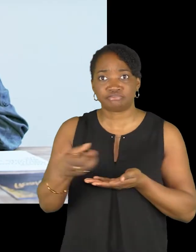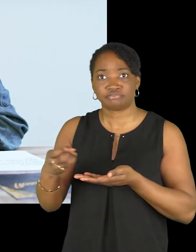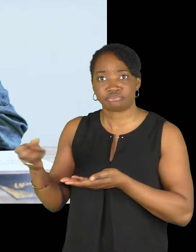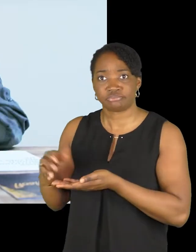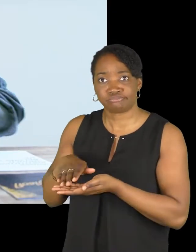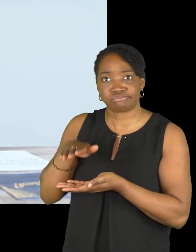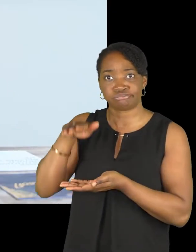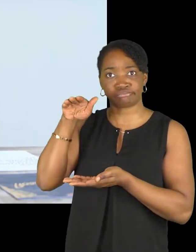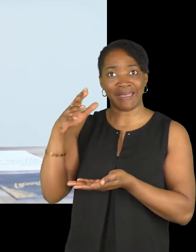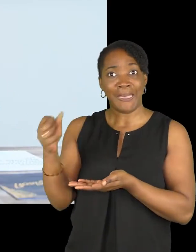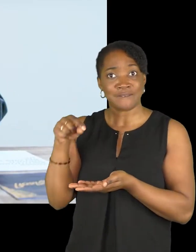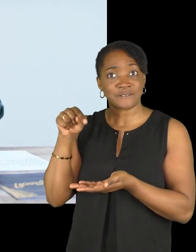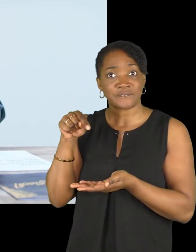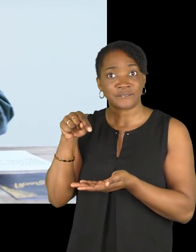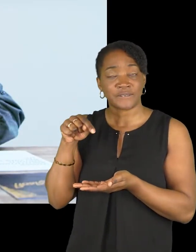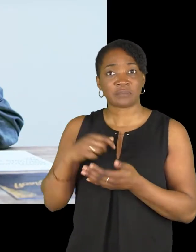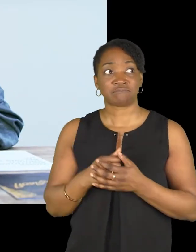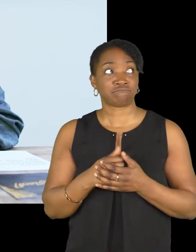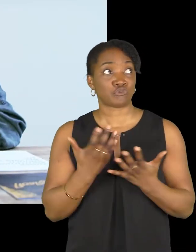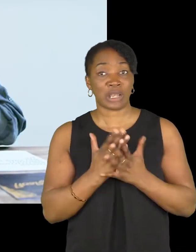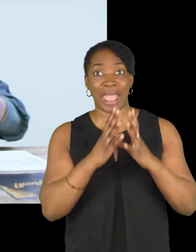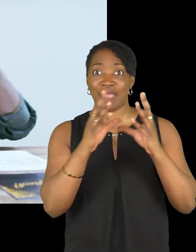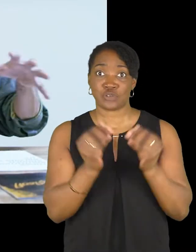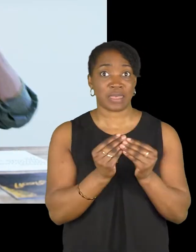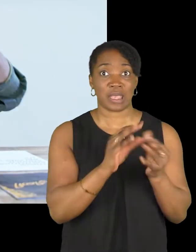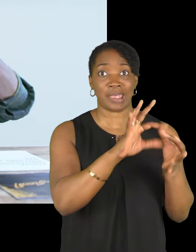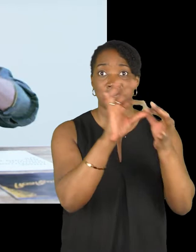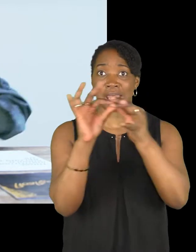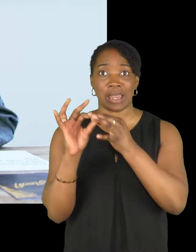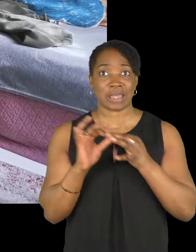on the map, you know, these points kind of connect to each other, nothing is kind of isolated. These